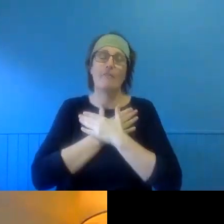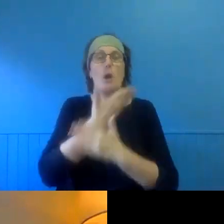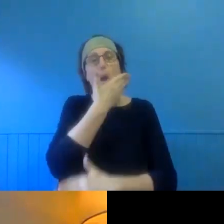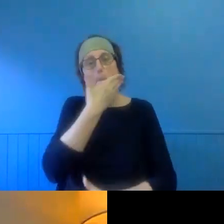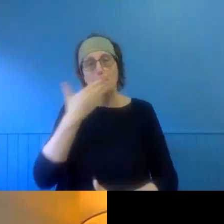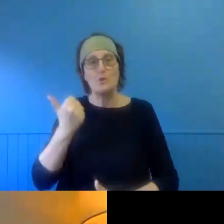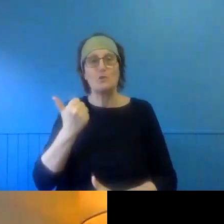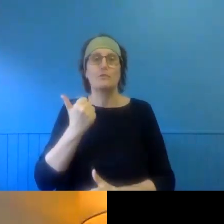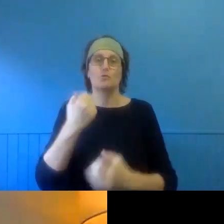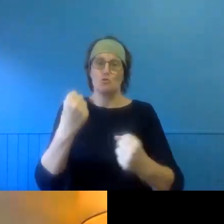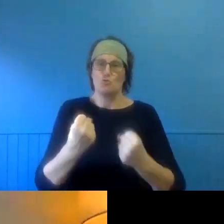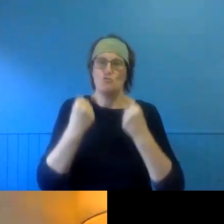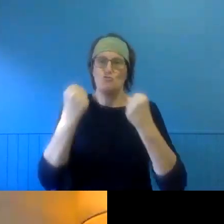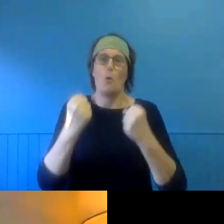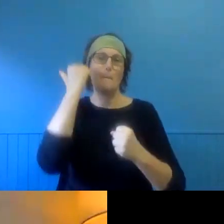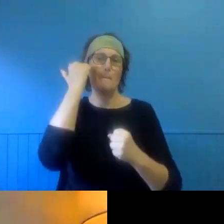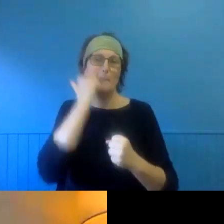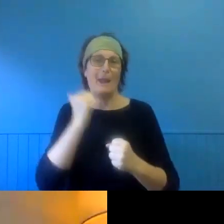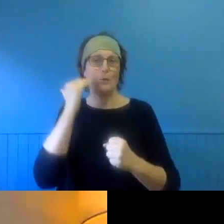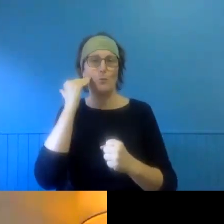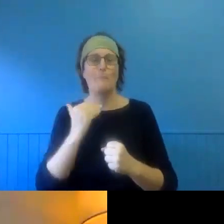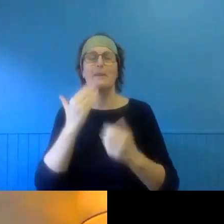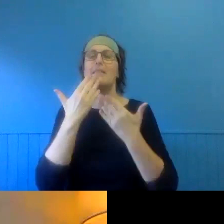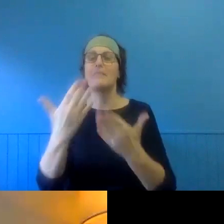much for your wonderful presentation. We have questions